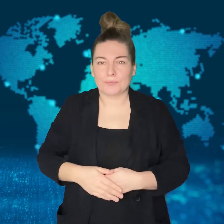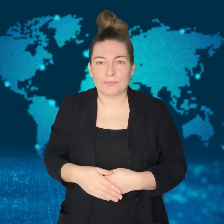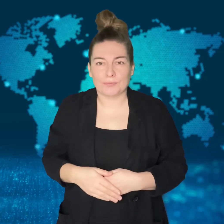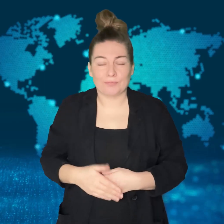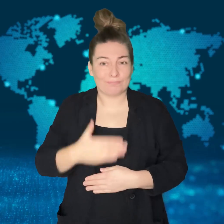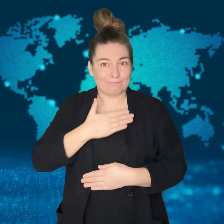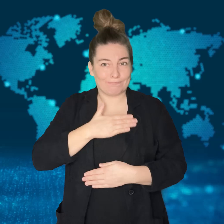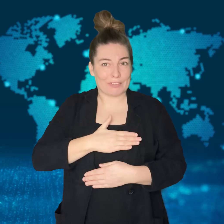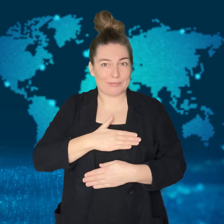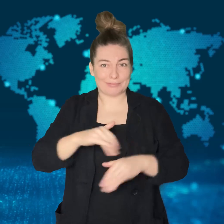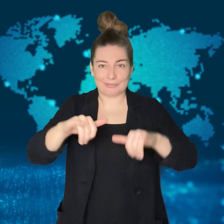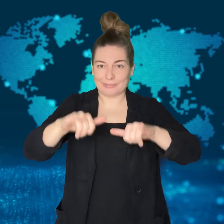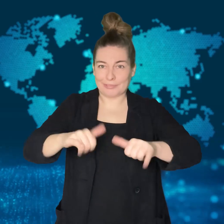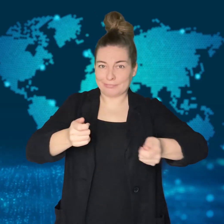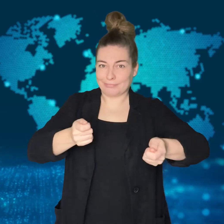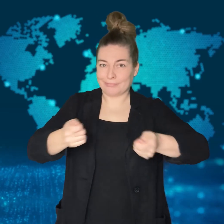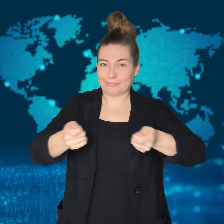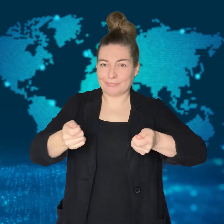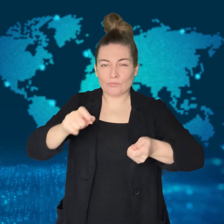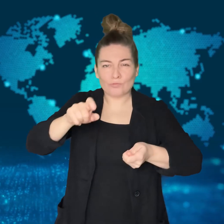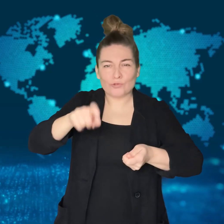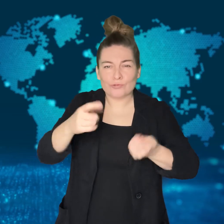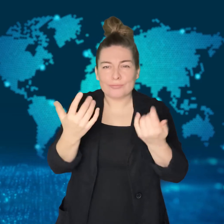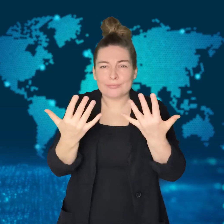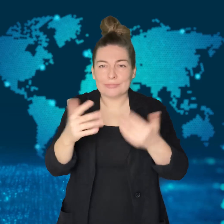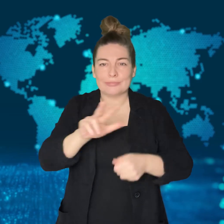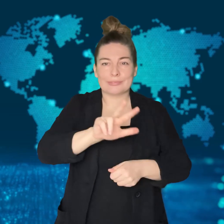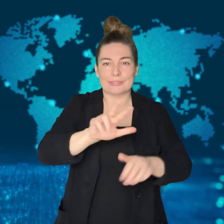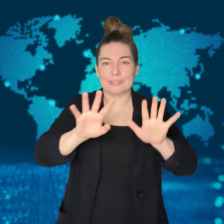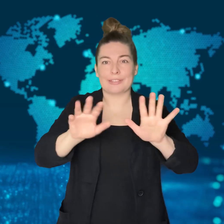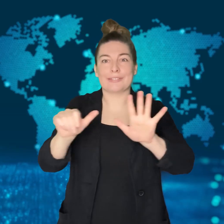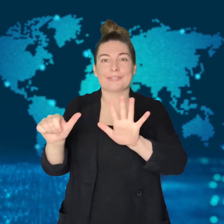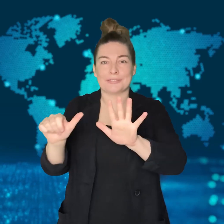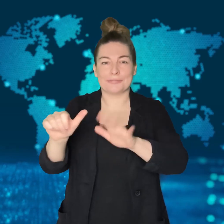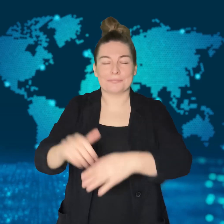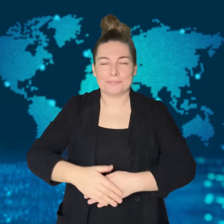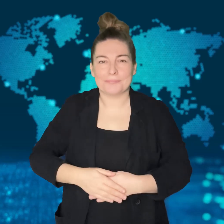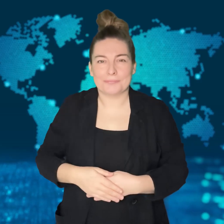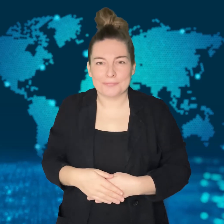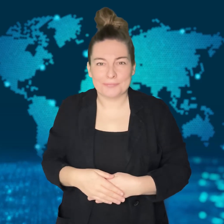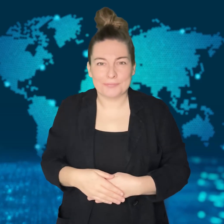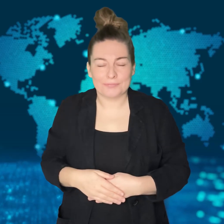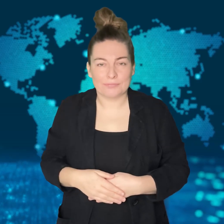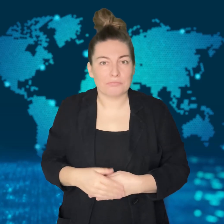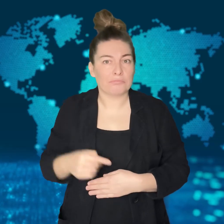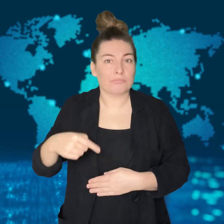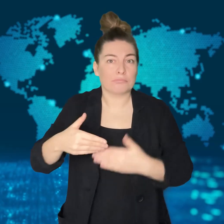German President Frank-Walter Steinmeier is expected to